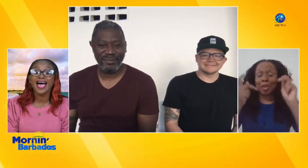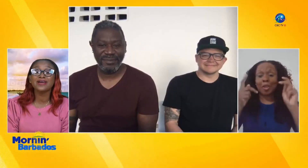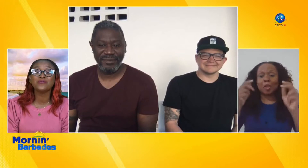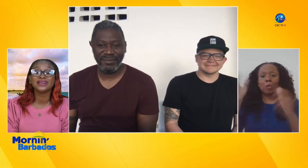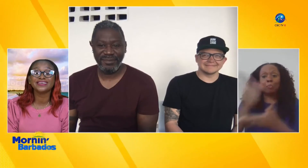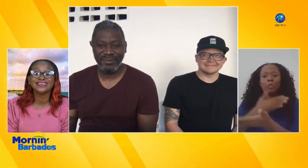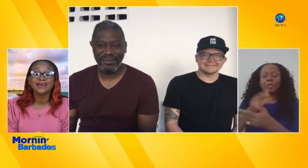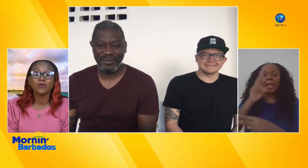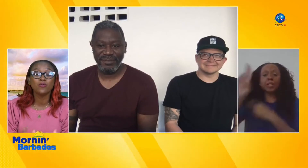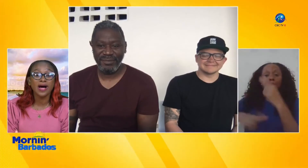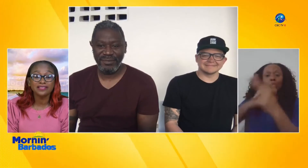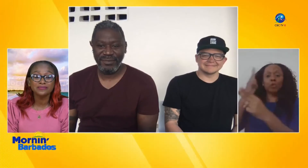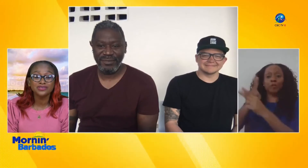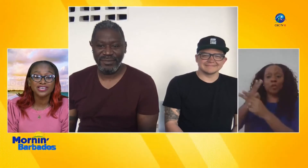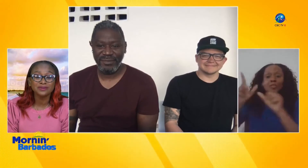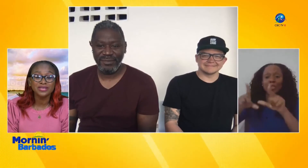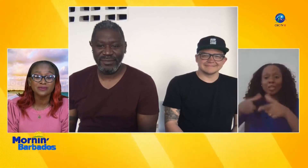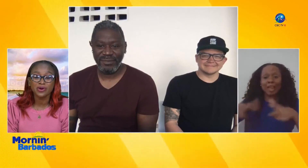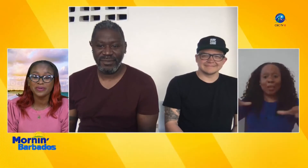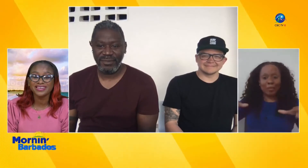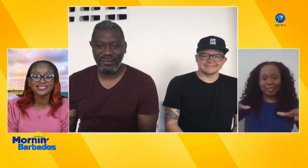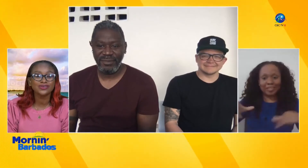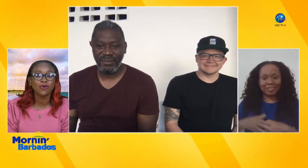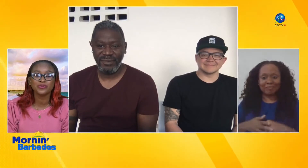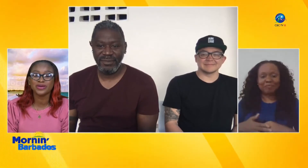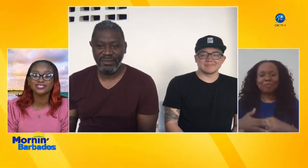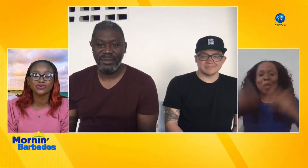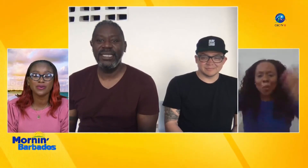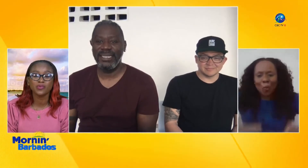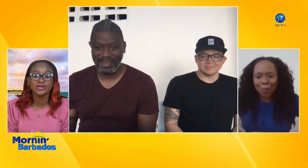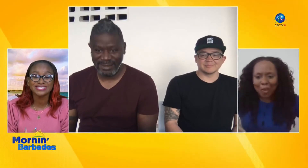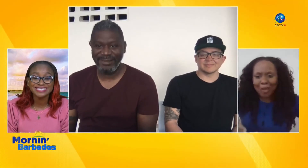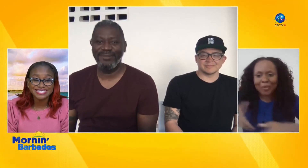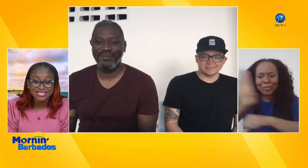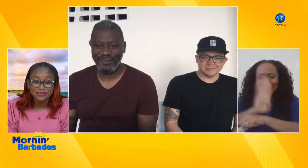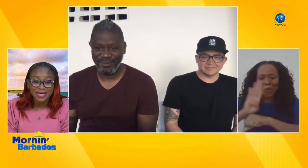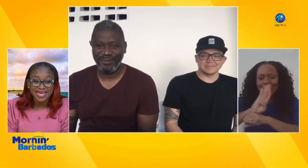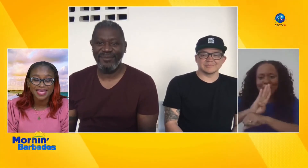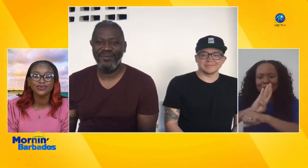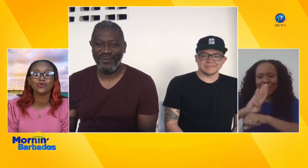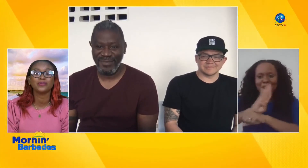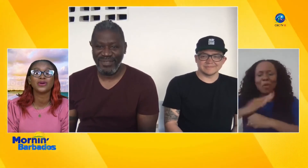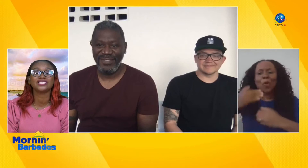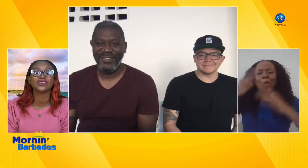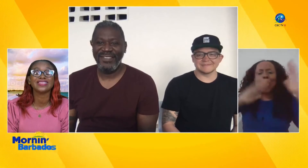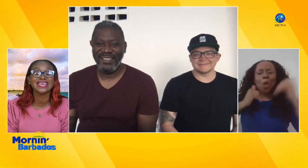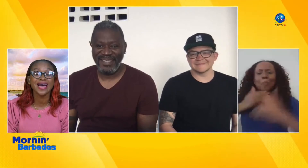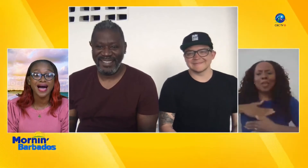i want to welcome you gentlemen to Barbados hope you enjoy more steel pan hope you enjoyed the